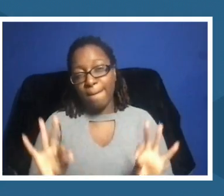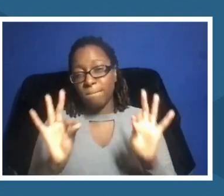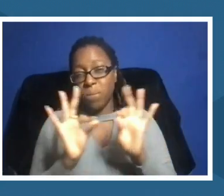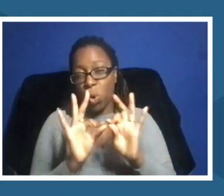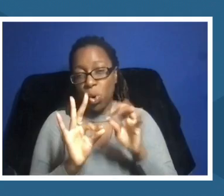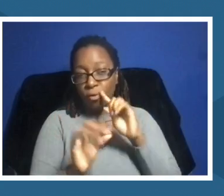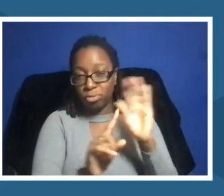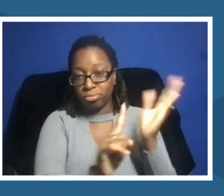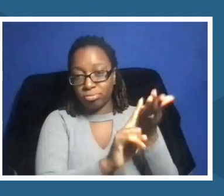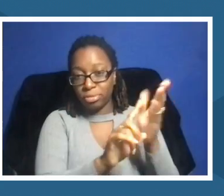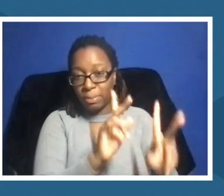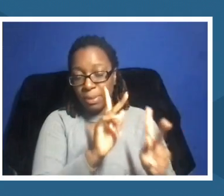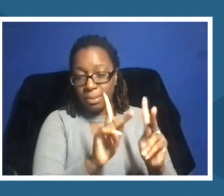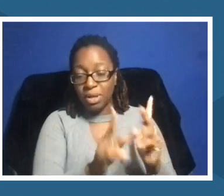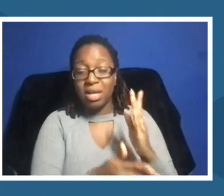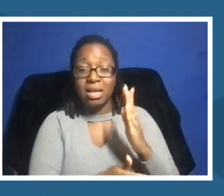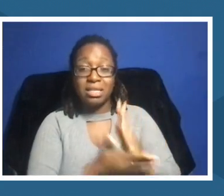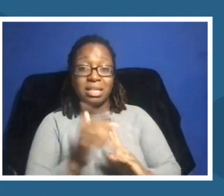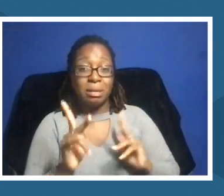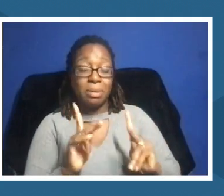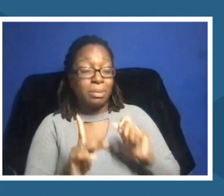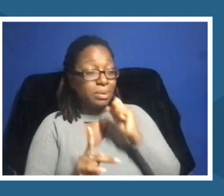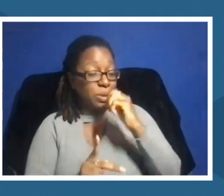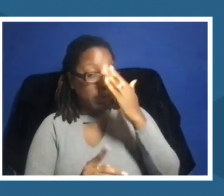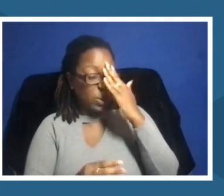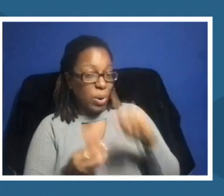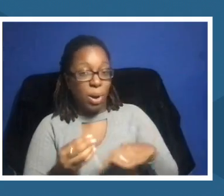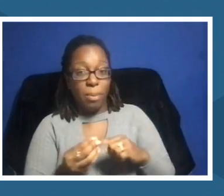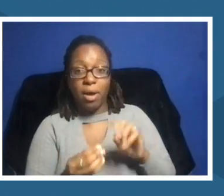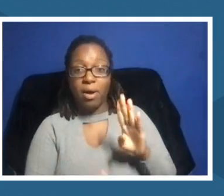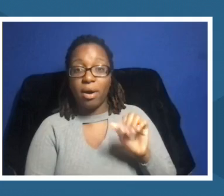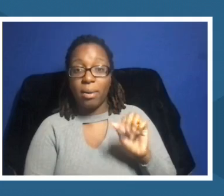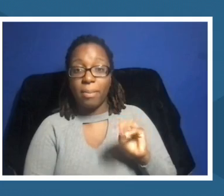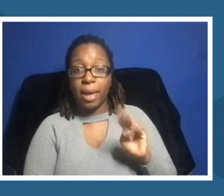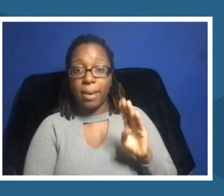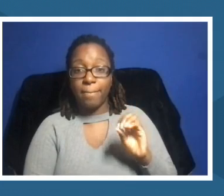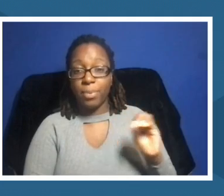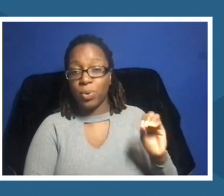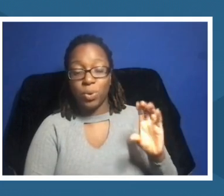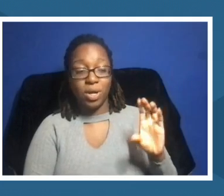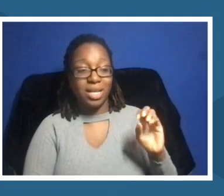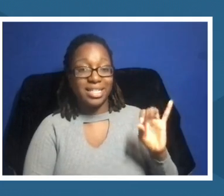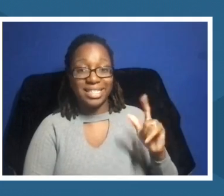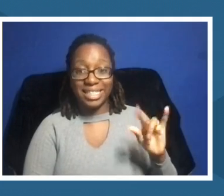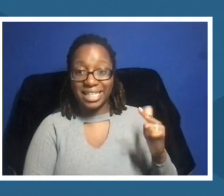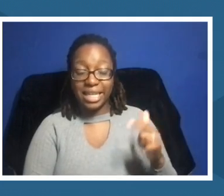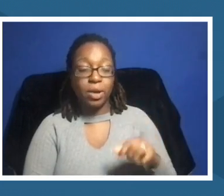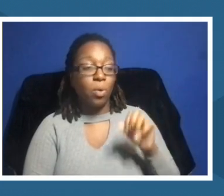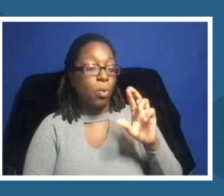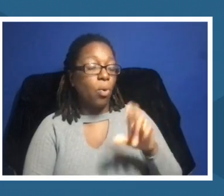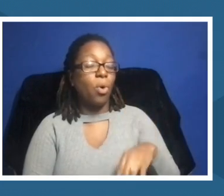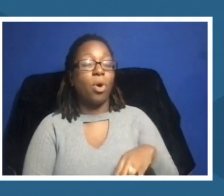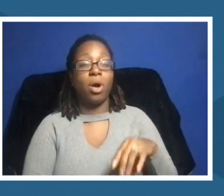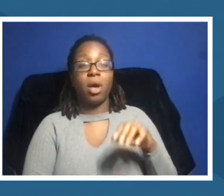of the model minority myth or the bamboo ceiling and so making um naming those